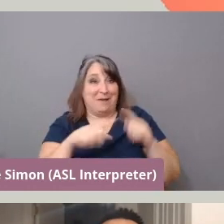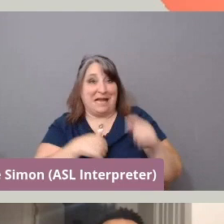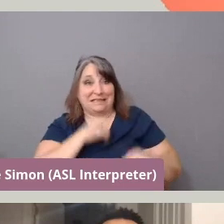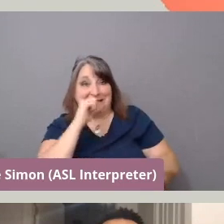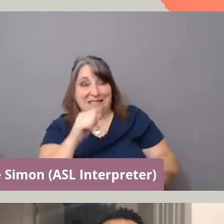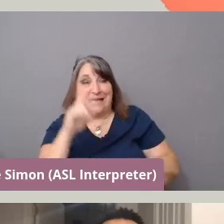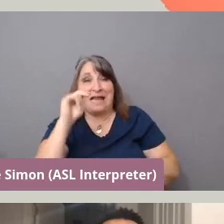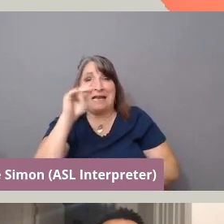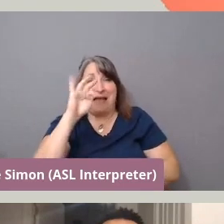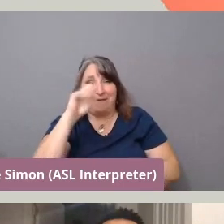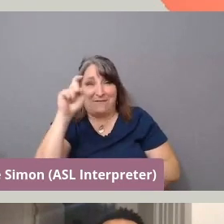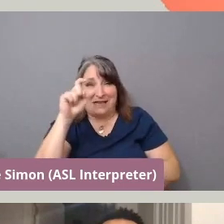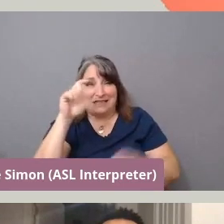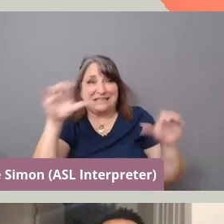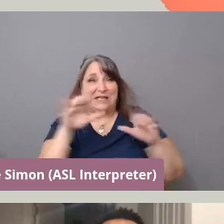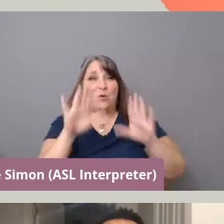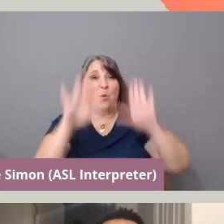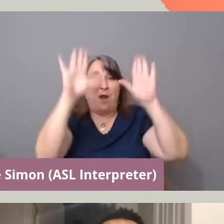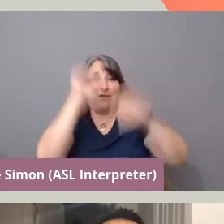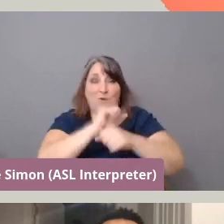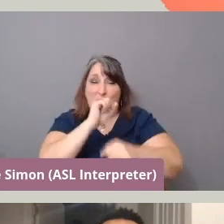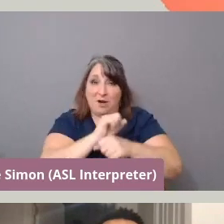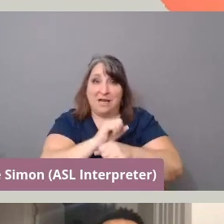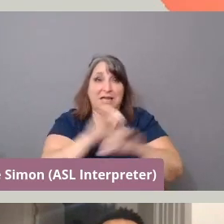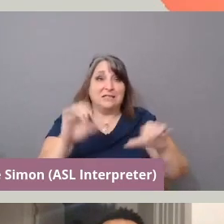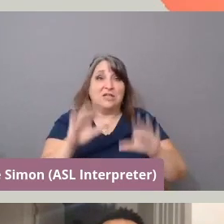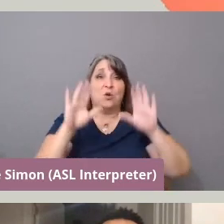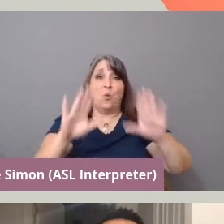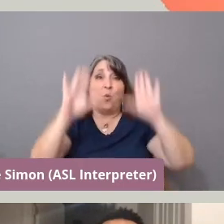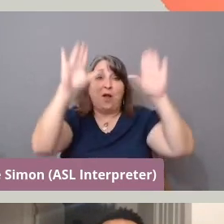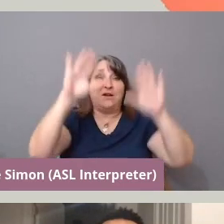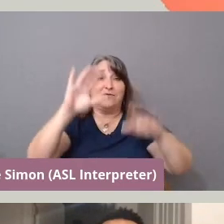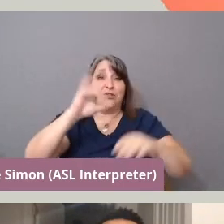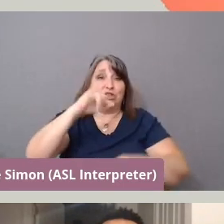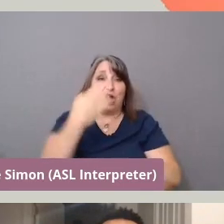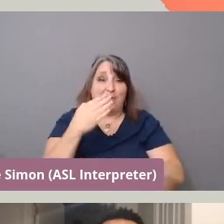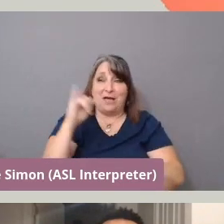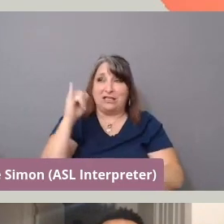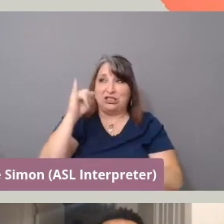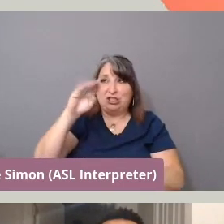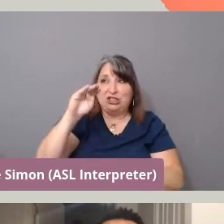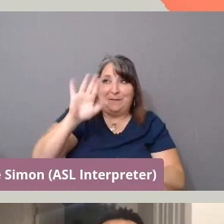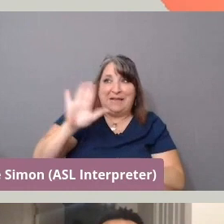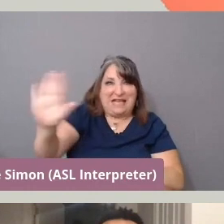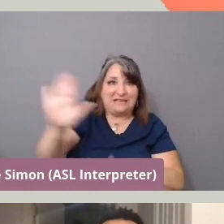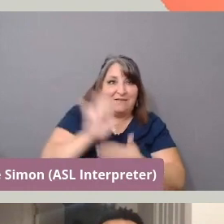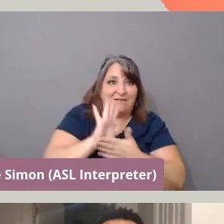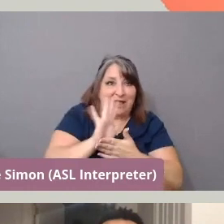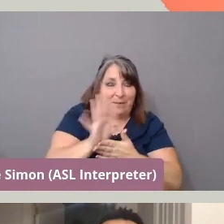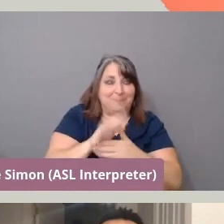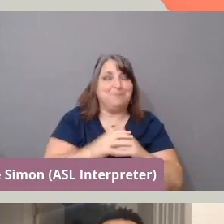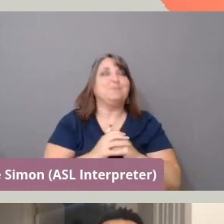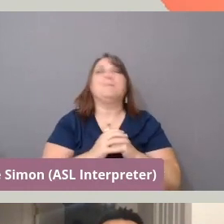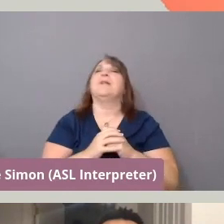and they did a great job on Jim's film. I actually have worked on other projects, and I work one-on-one with my clients,